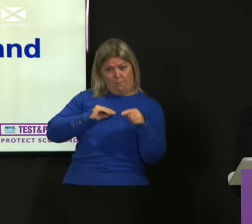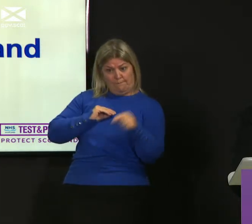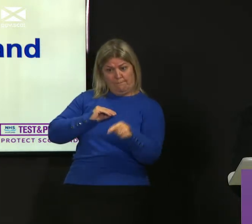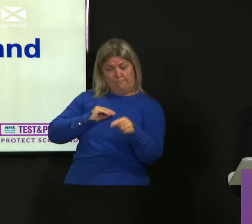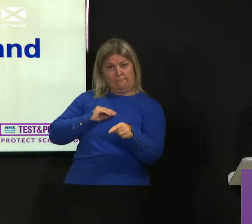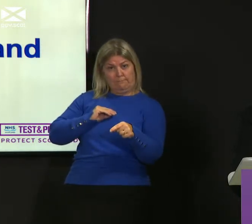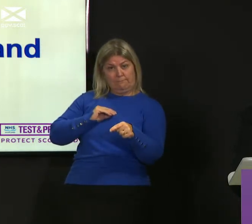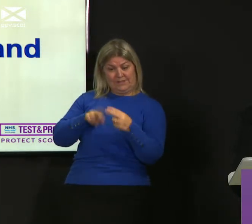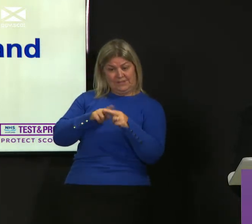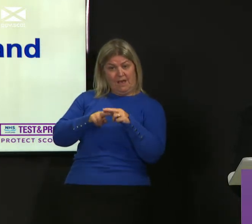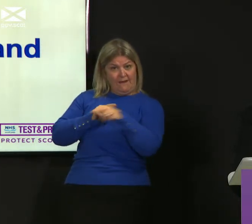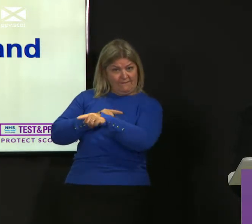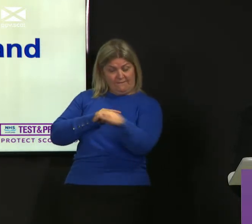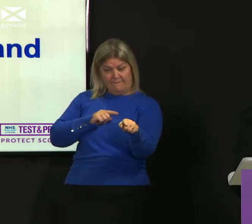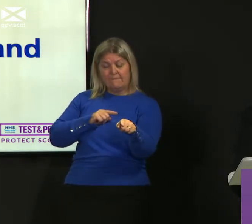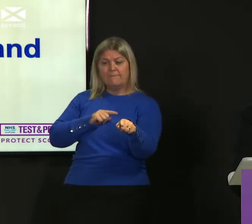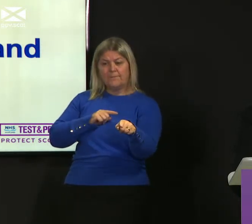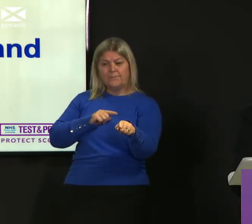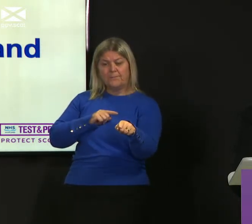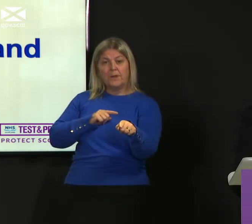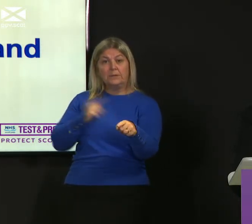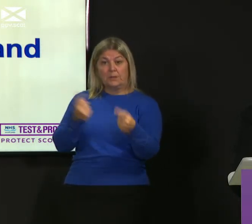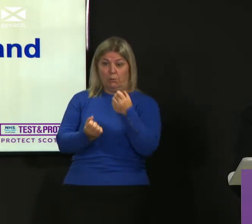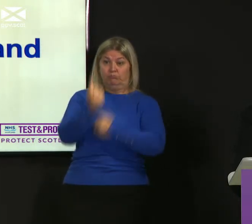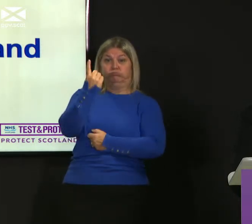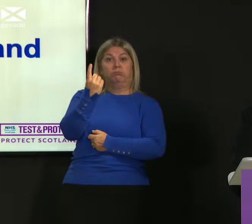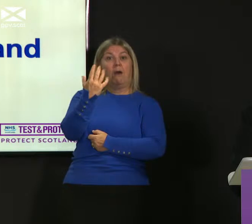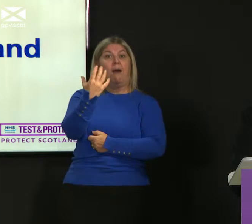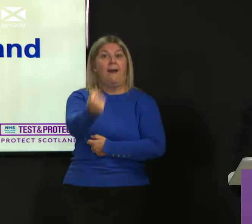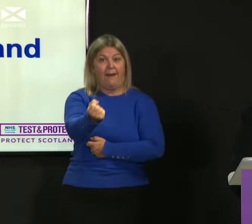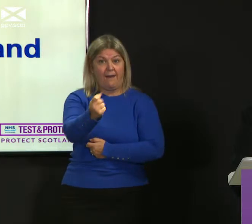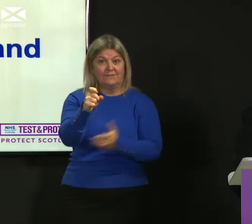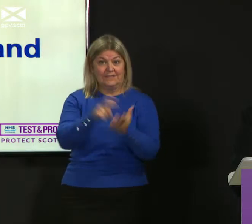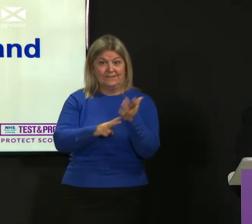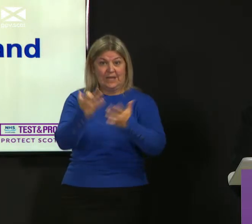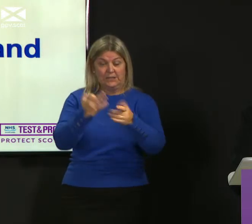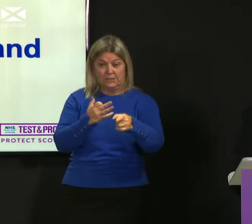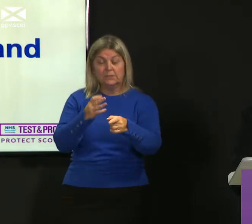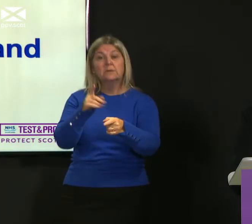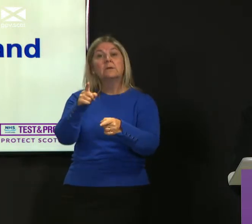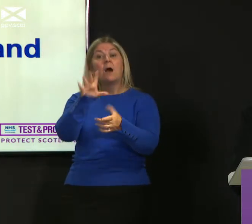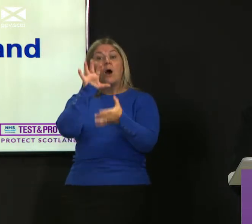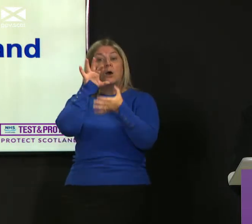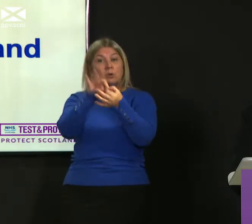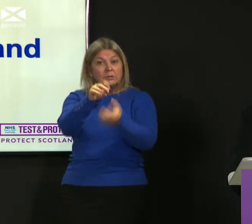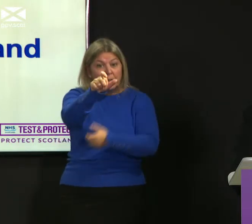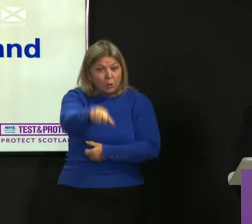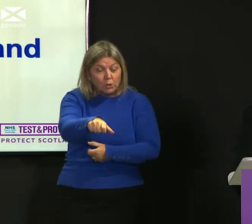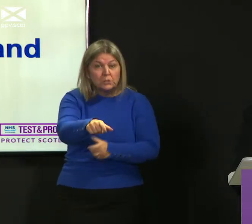are informed of a positive case. They contact that positive case, and they talk to them about